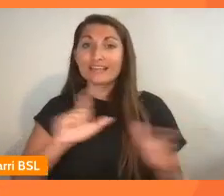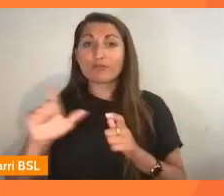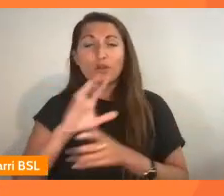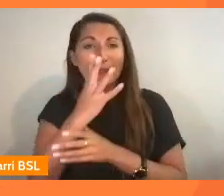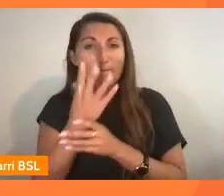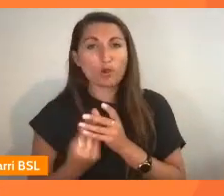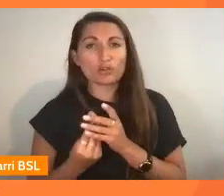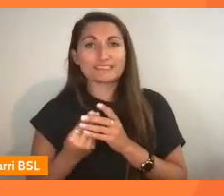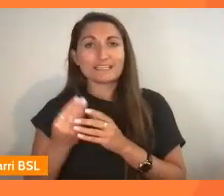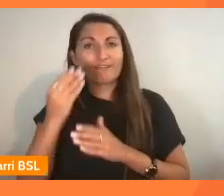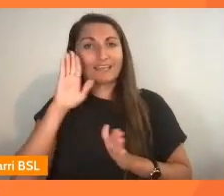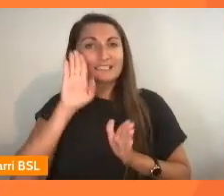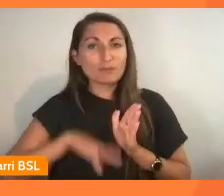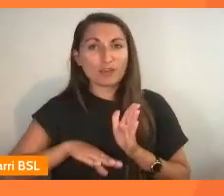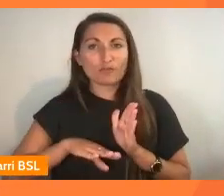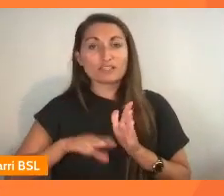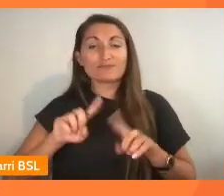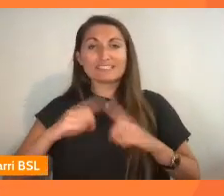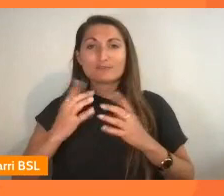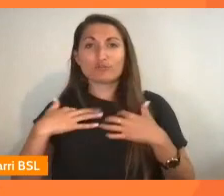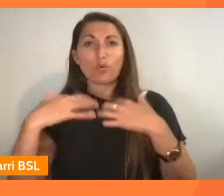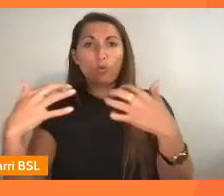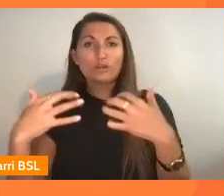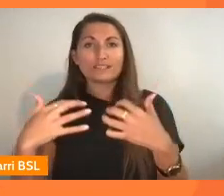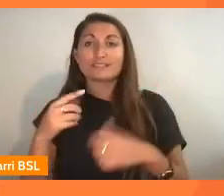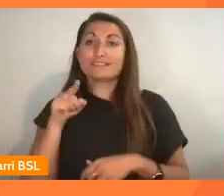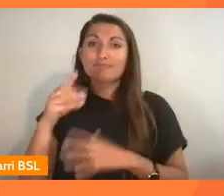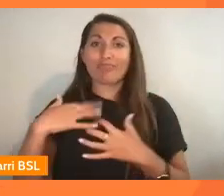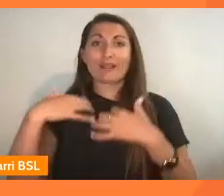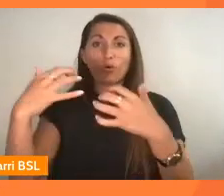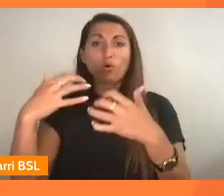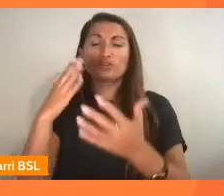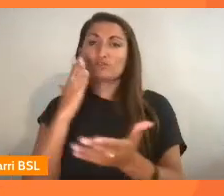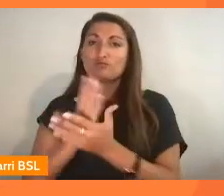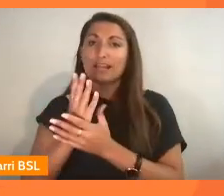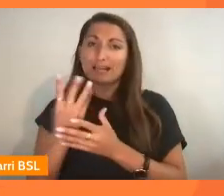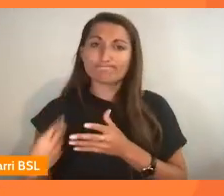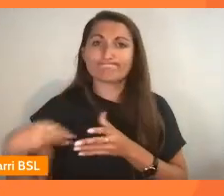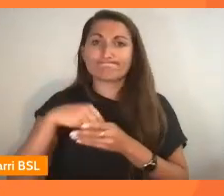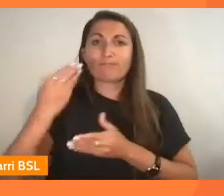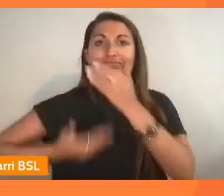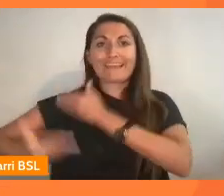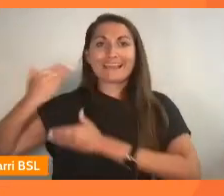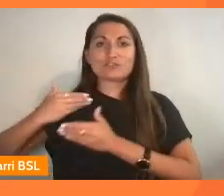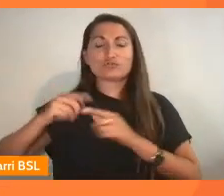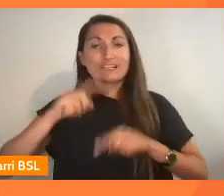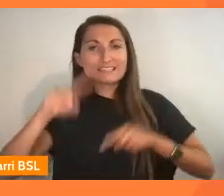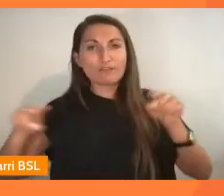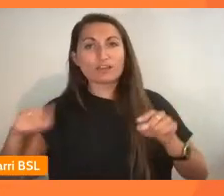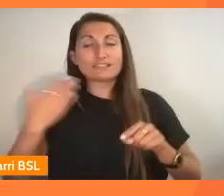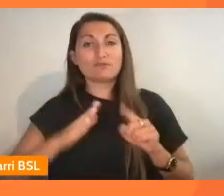have their roots firmly planted in the history, diversity and stories of the past and present.